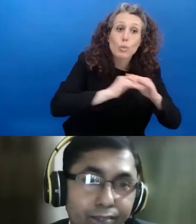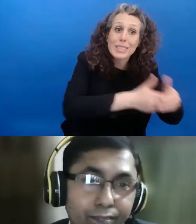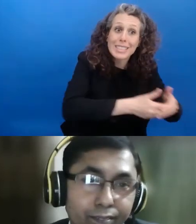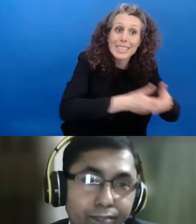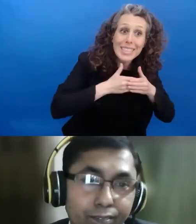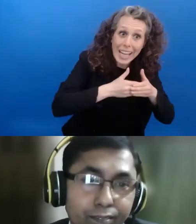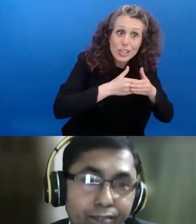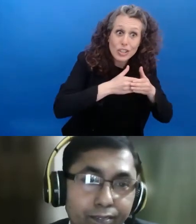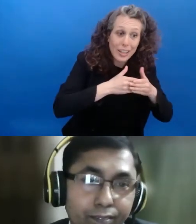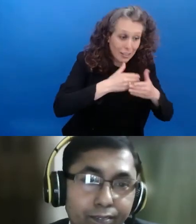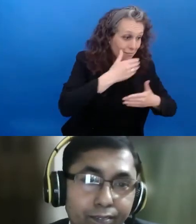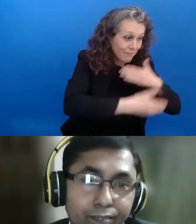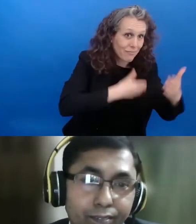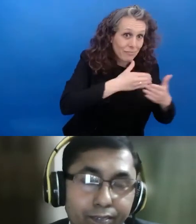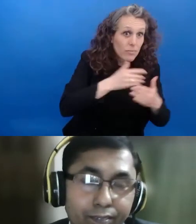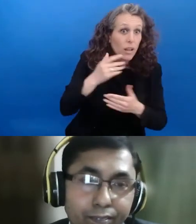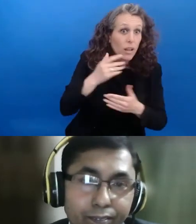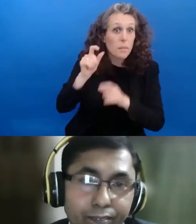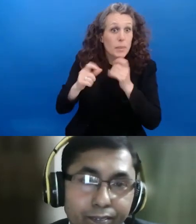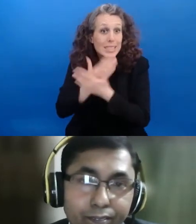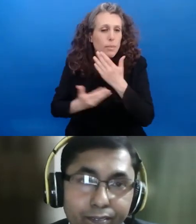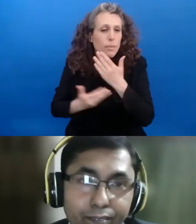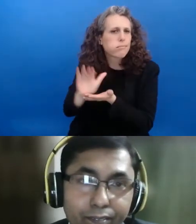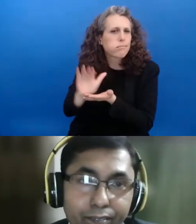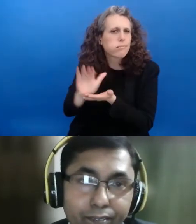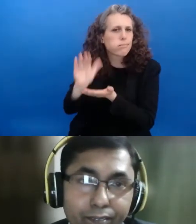pandemic especially with regard to the distribution of food and medicine